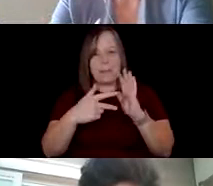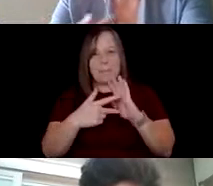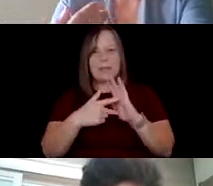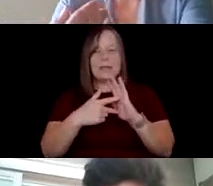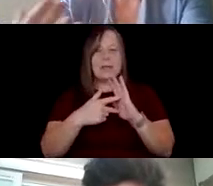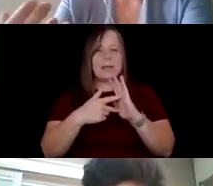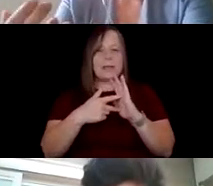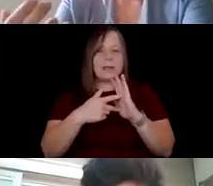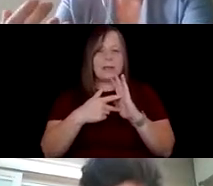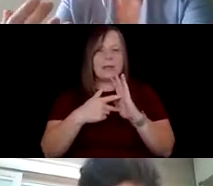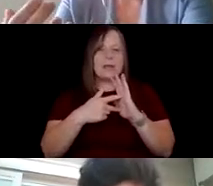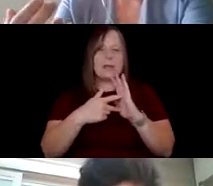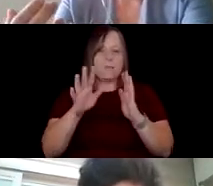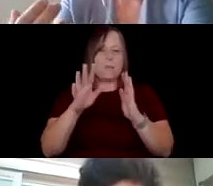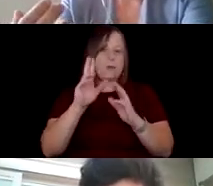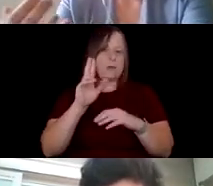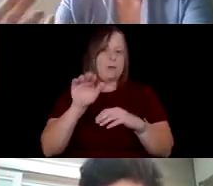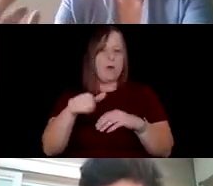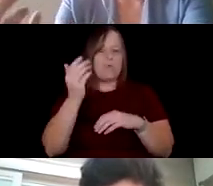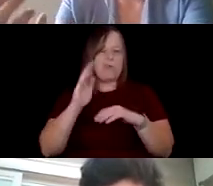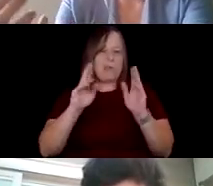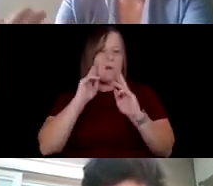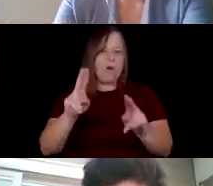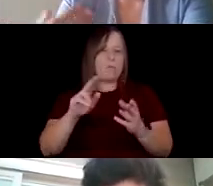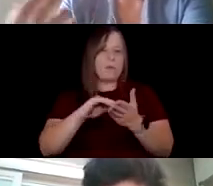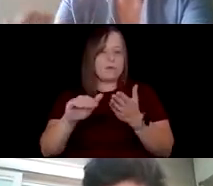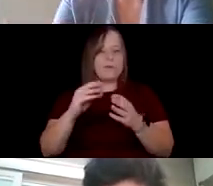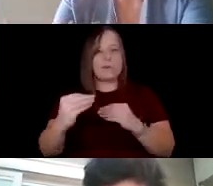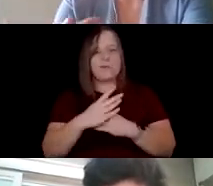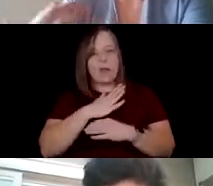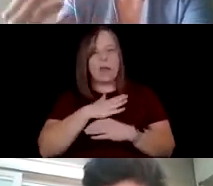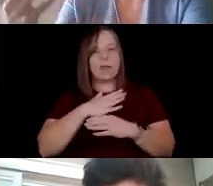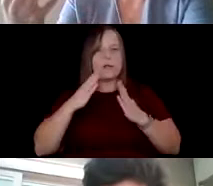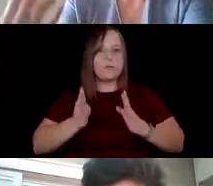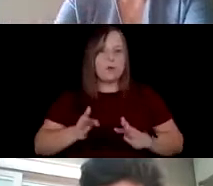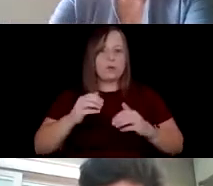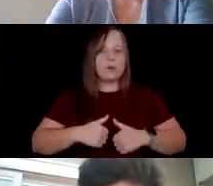what an other-than-honorable discharge, the effect it has on a person and on their life, their ability to get services,